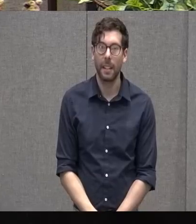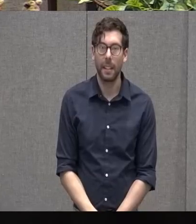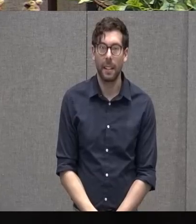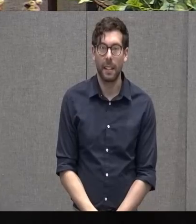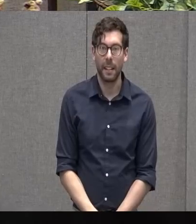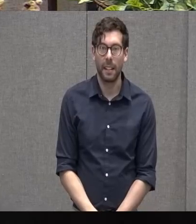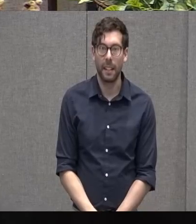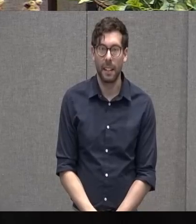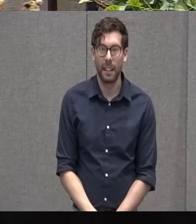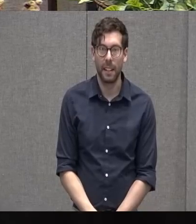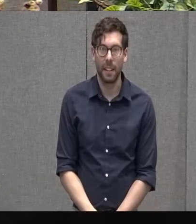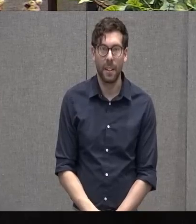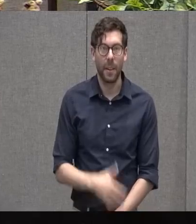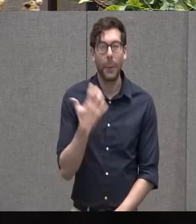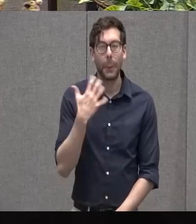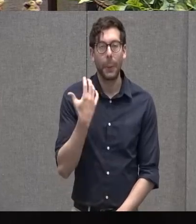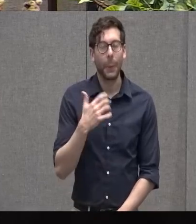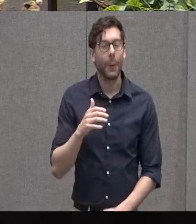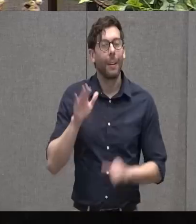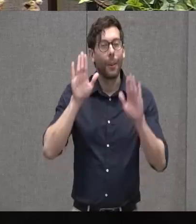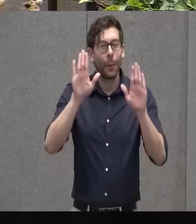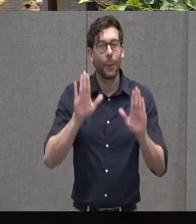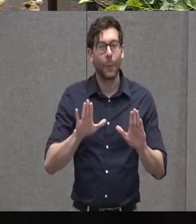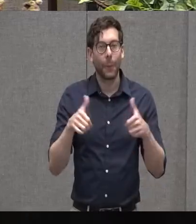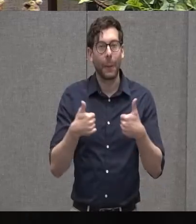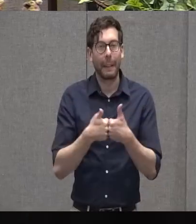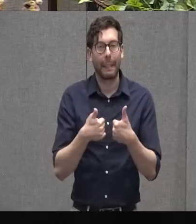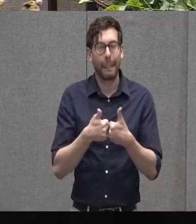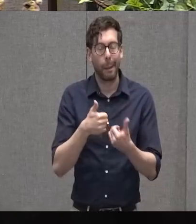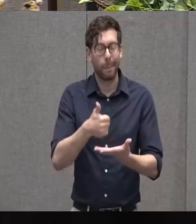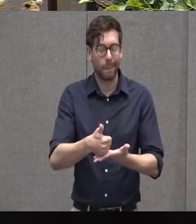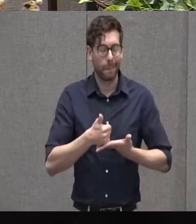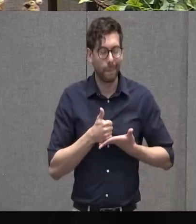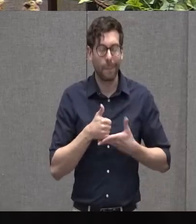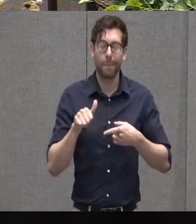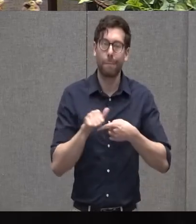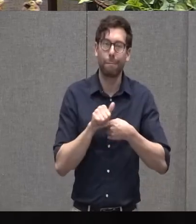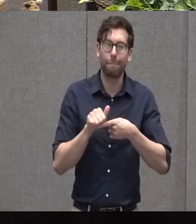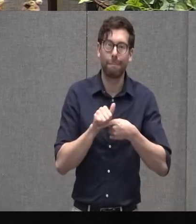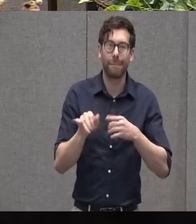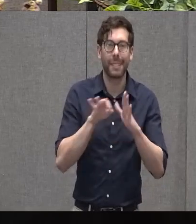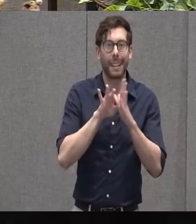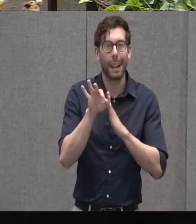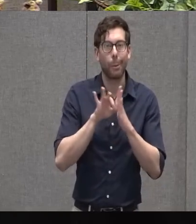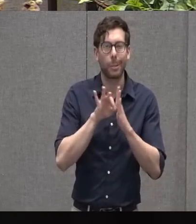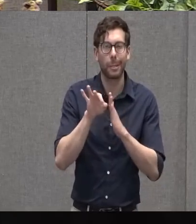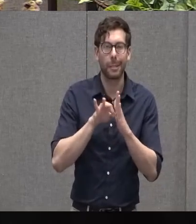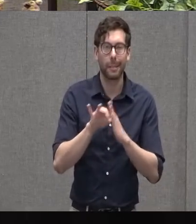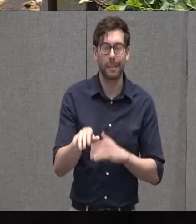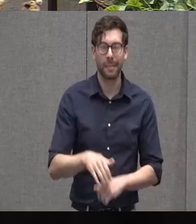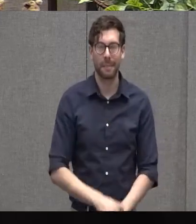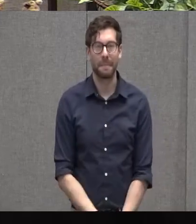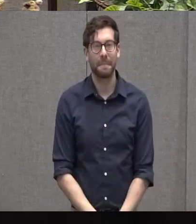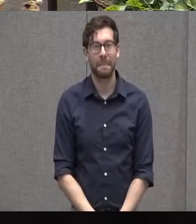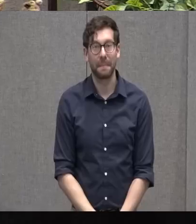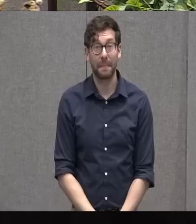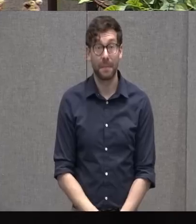This is a great game for practicing my counting skills. I'm going to get all my money back